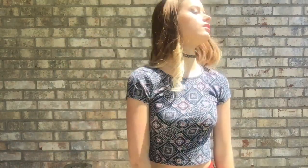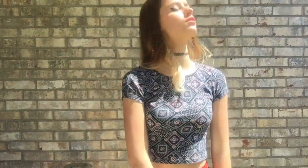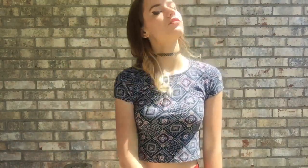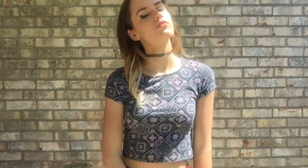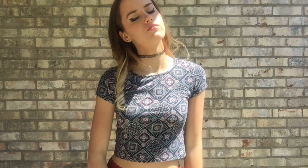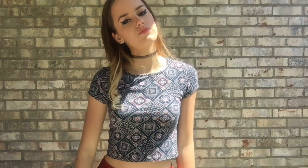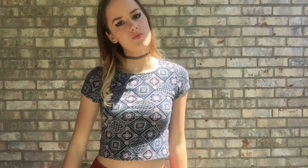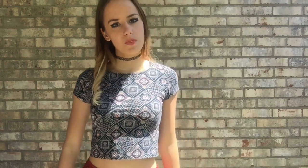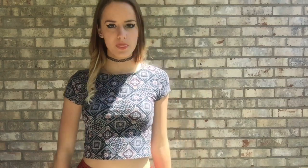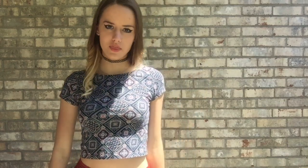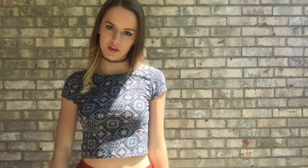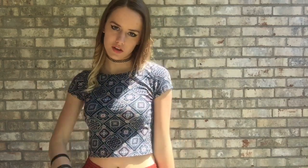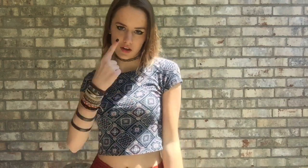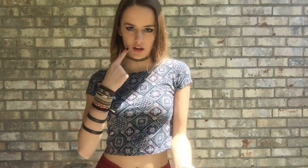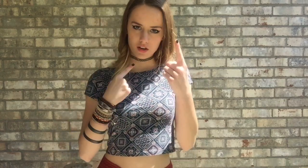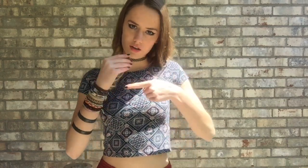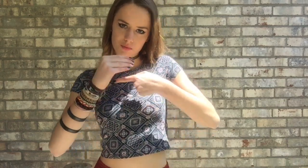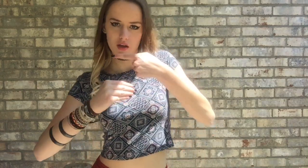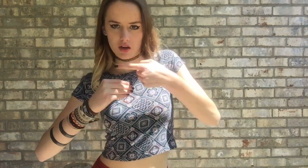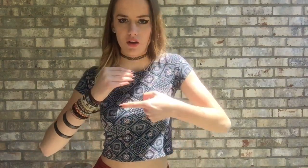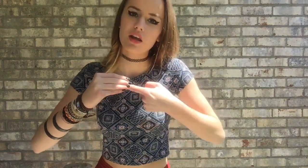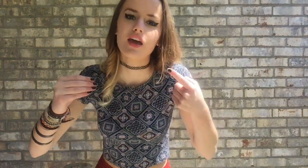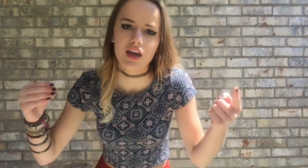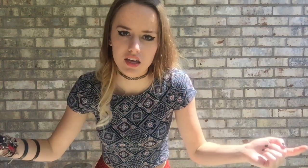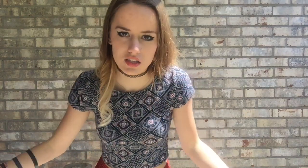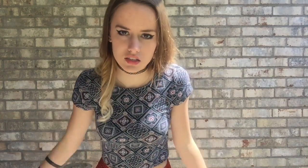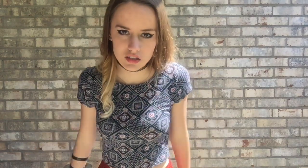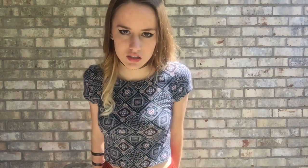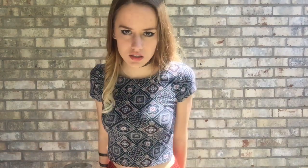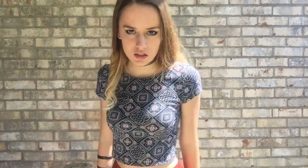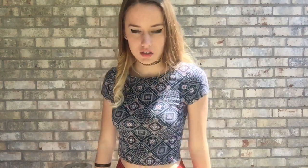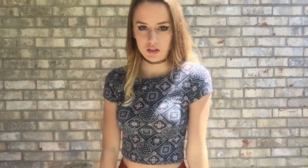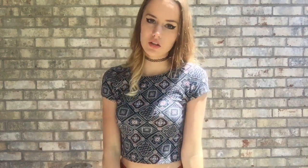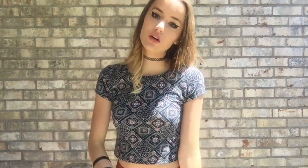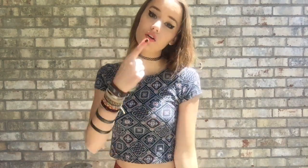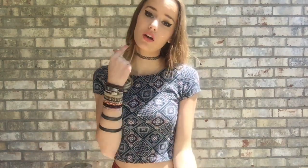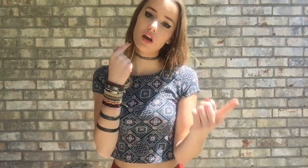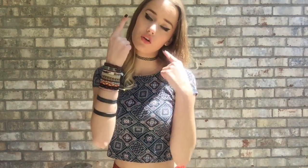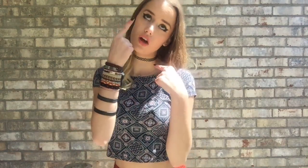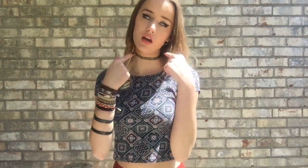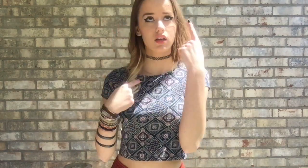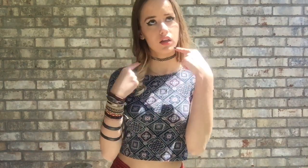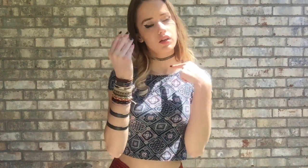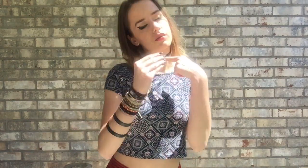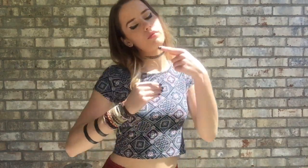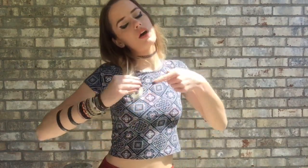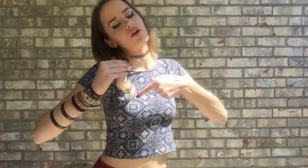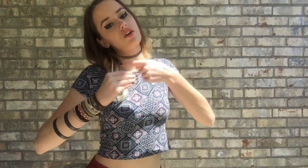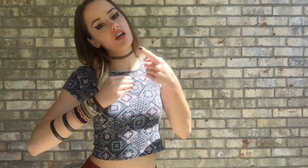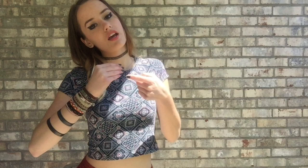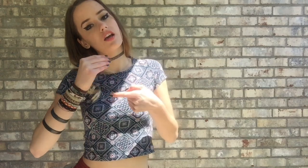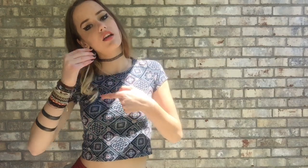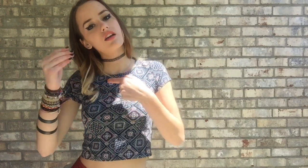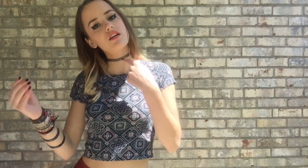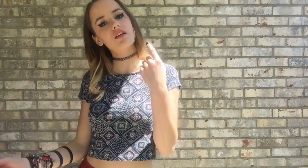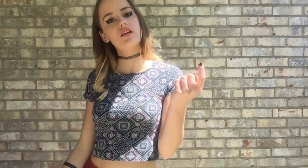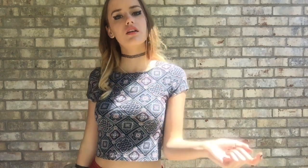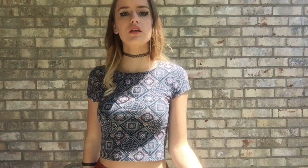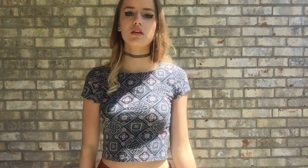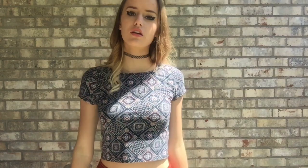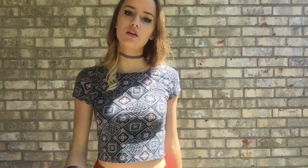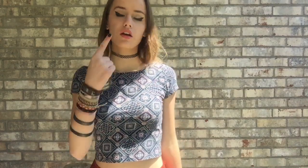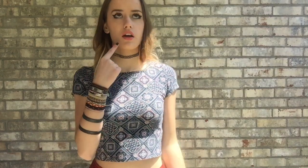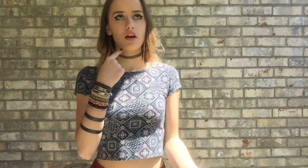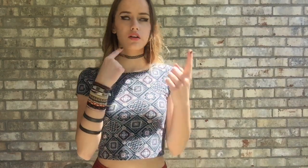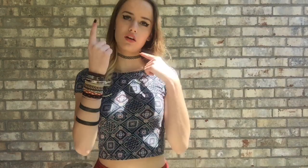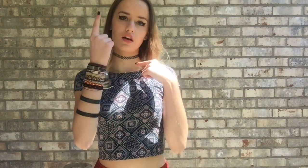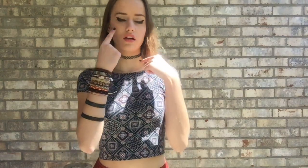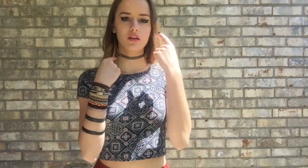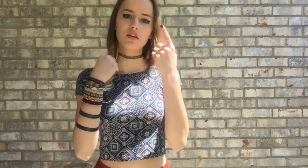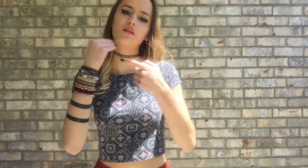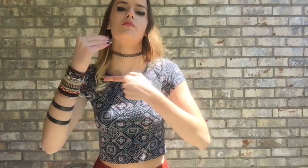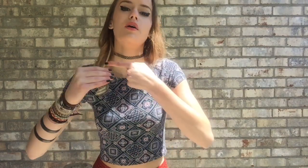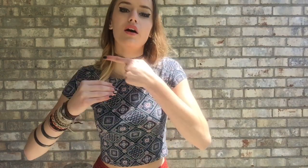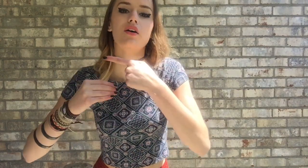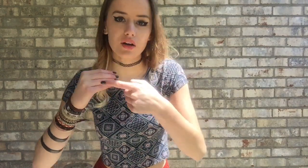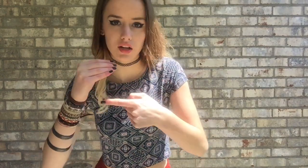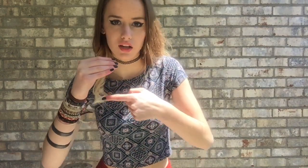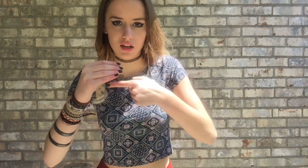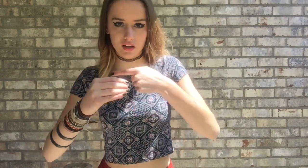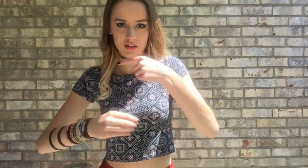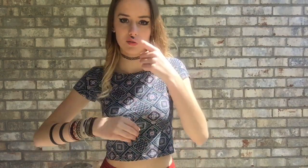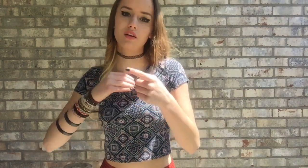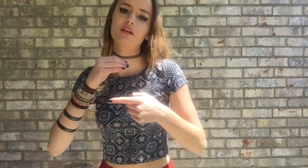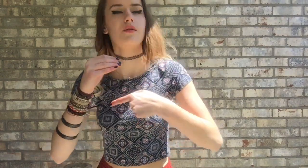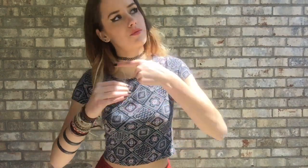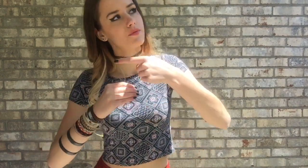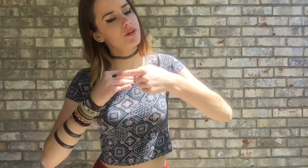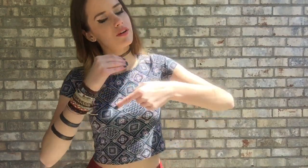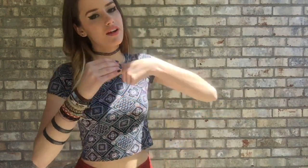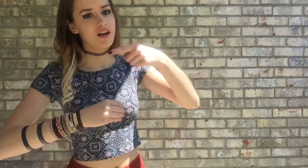Agnus dei, Agnus dei, Agnus dei, Angus dei (crying about it x3) (about it x2)